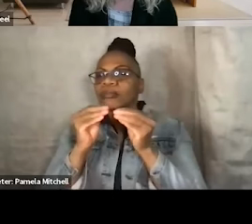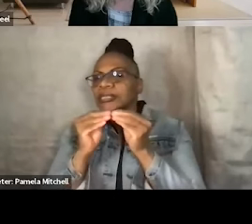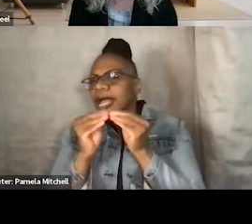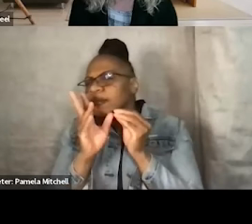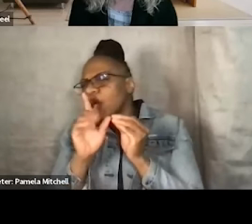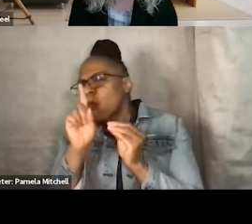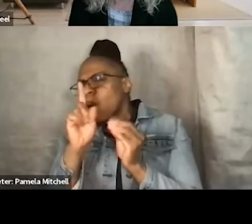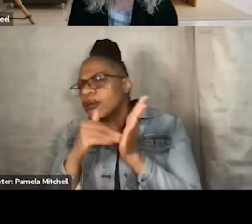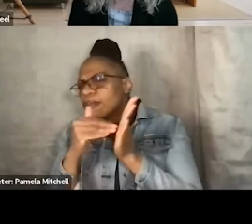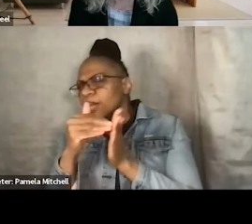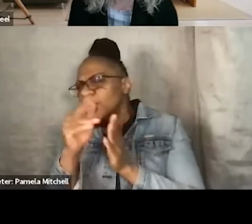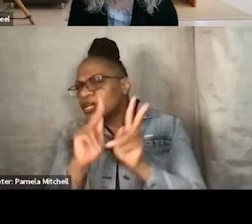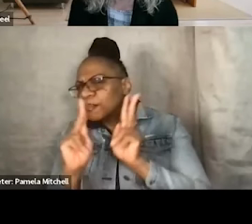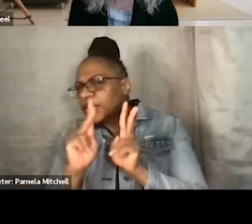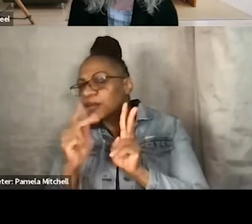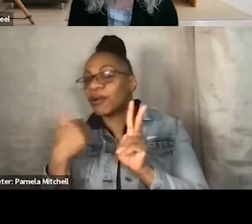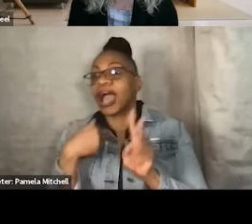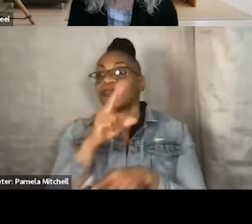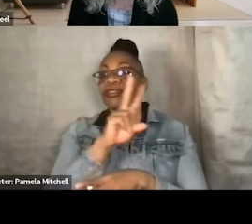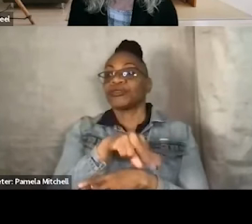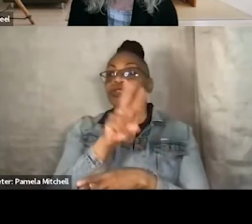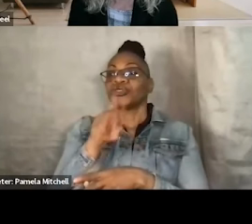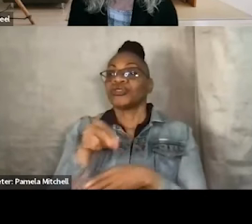We have 22 public safety answering points,